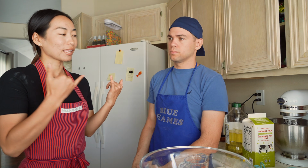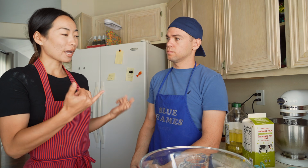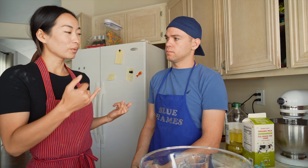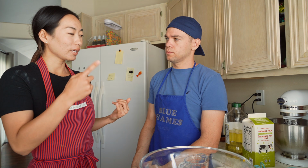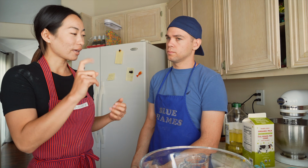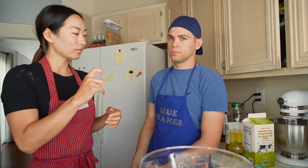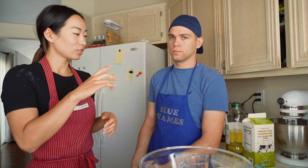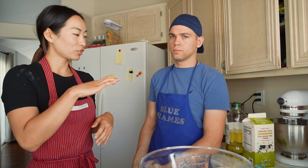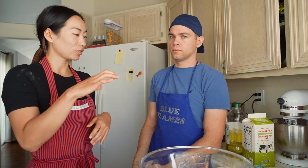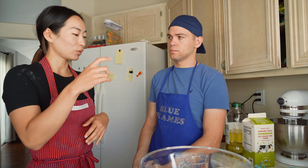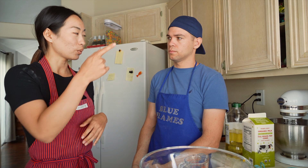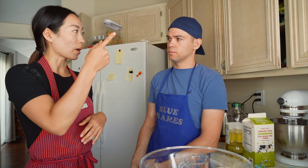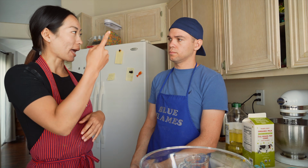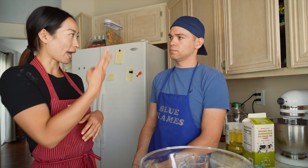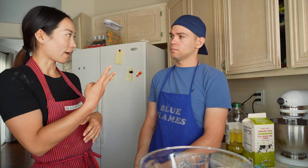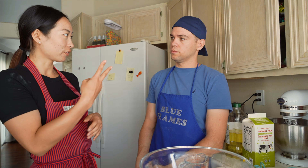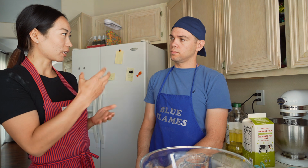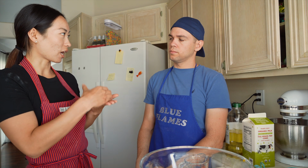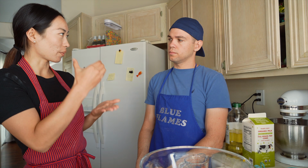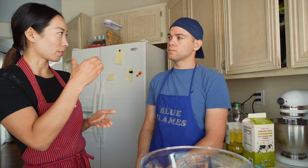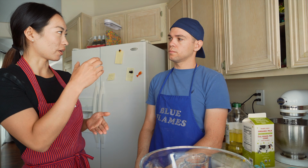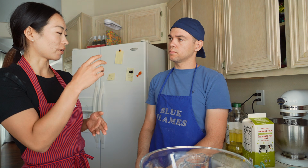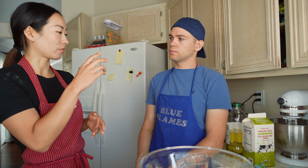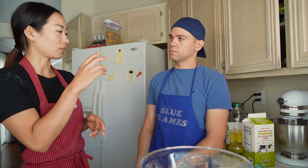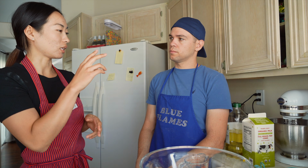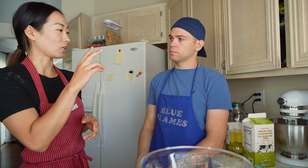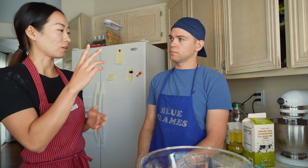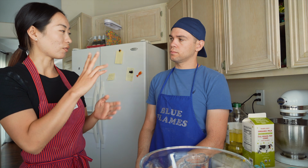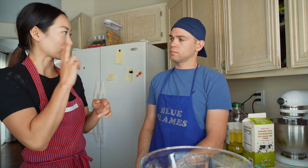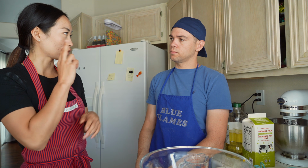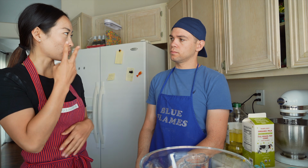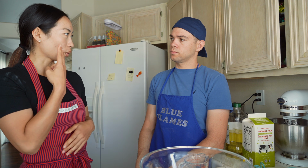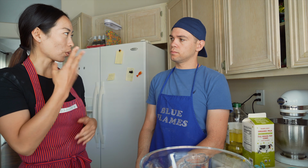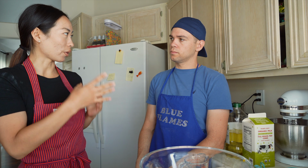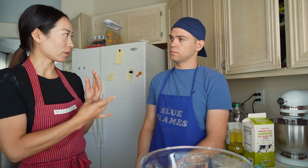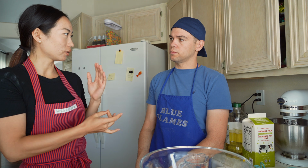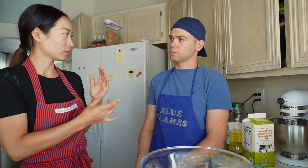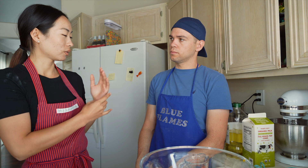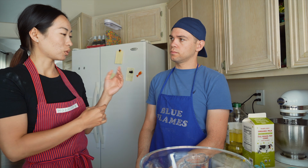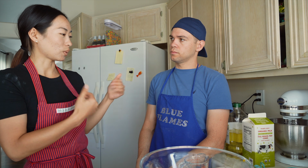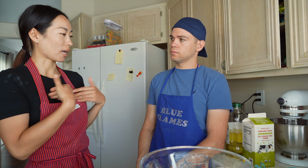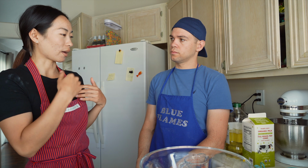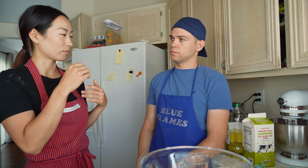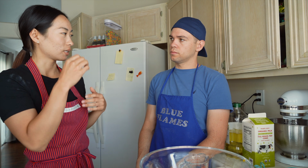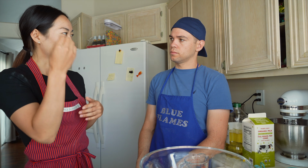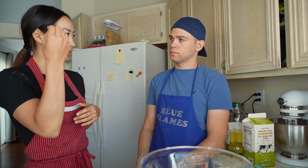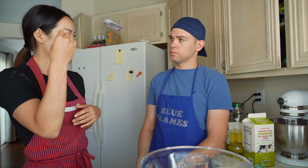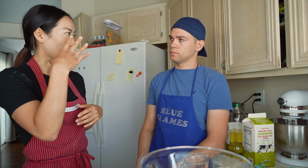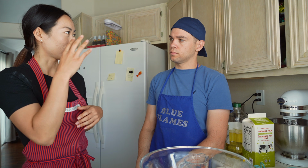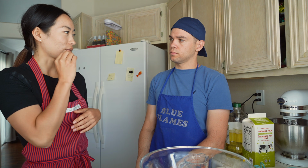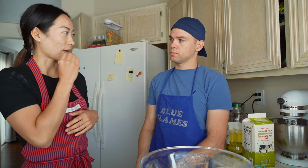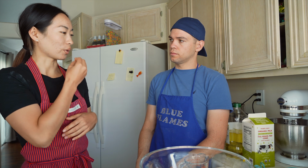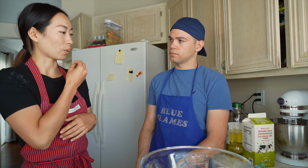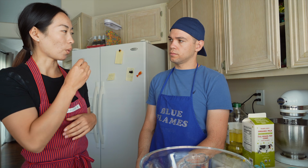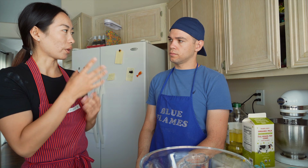now we have to do a half a cup of the vegetable oil we have sunflower oil